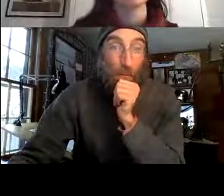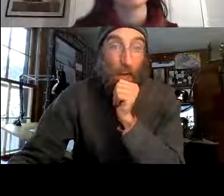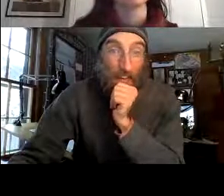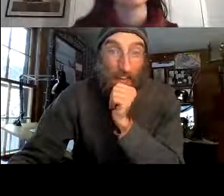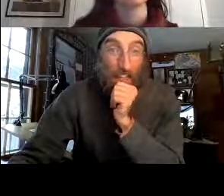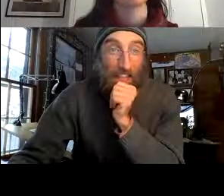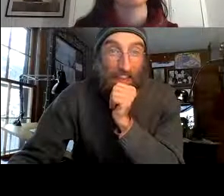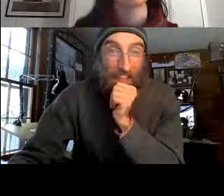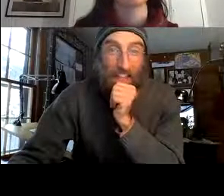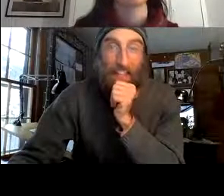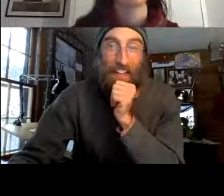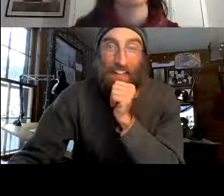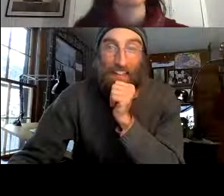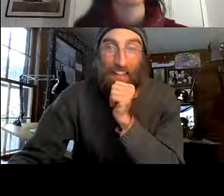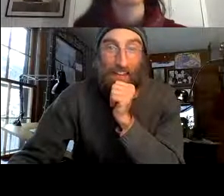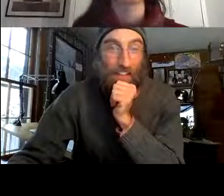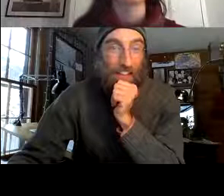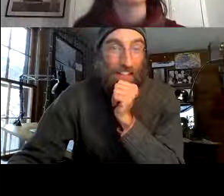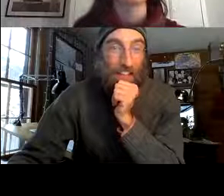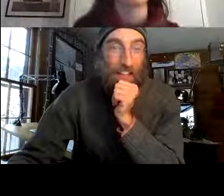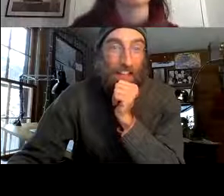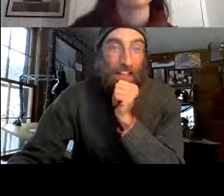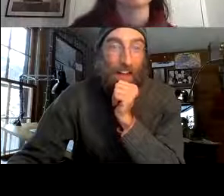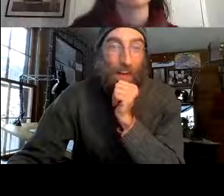gold pen and case! I think that gets their attention.